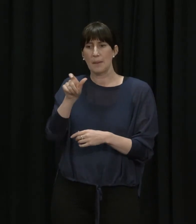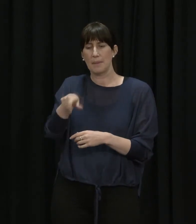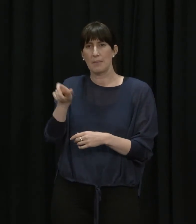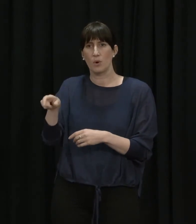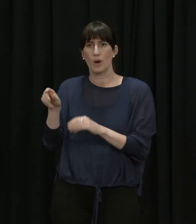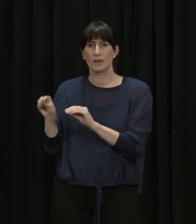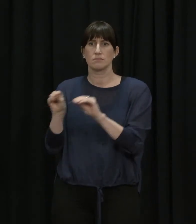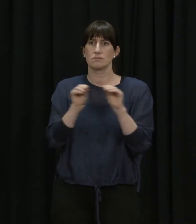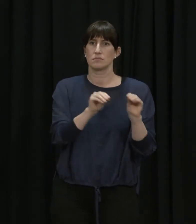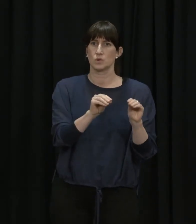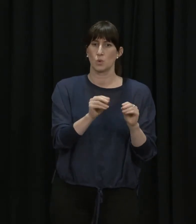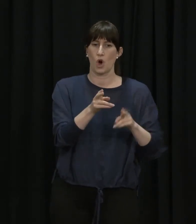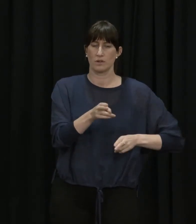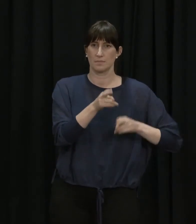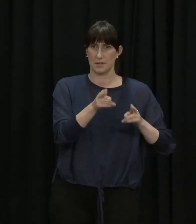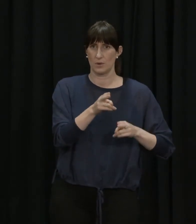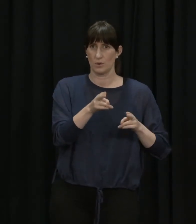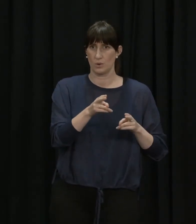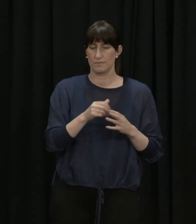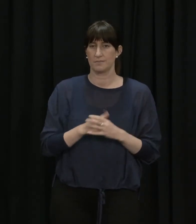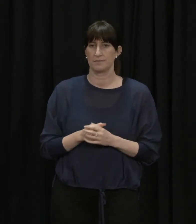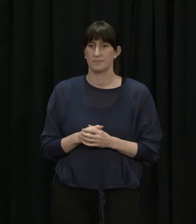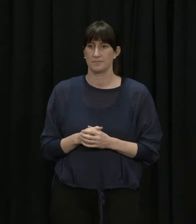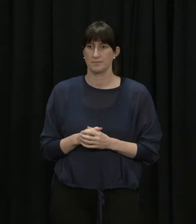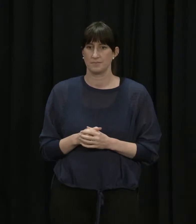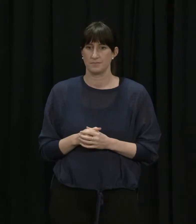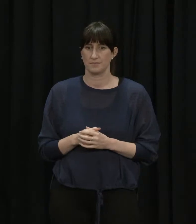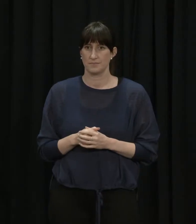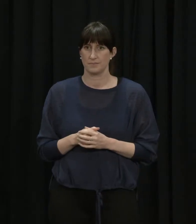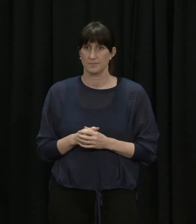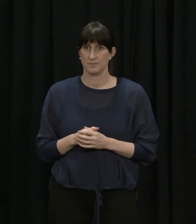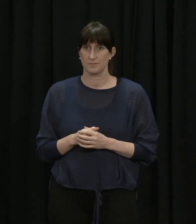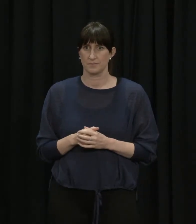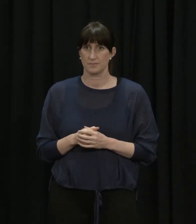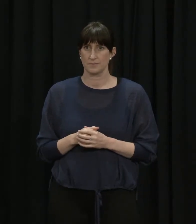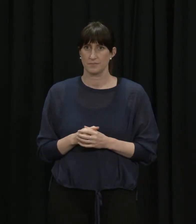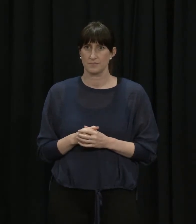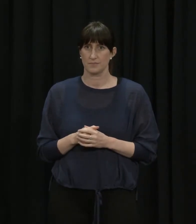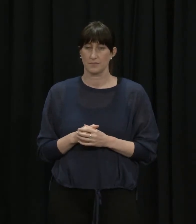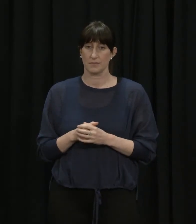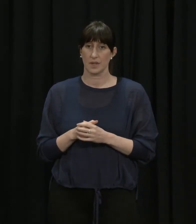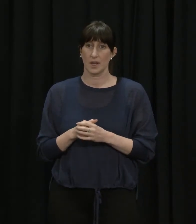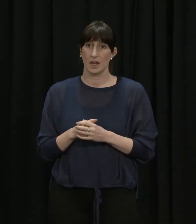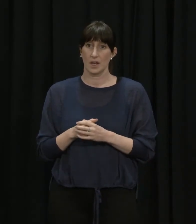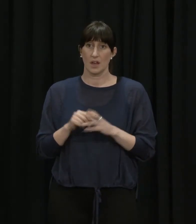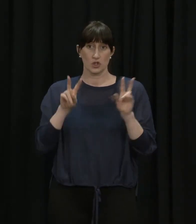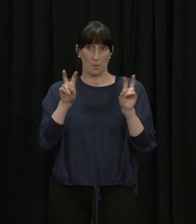who is now returned positive test. Three of the residents are receiving ward level care at